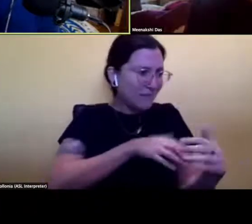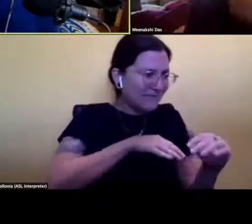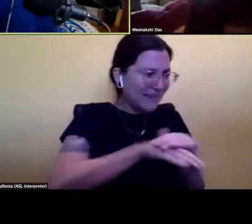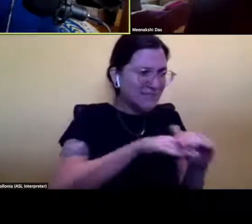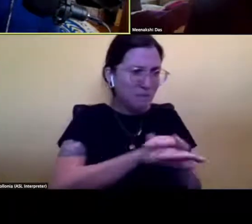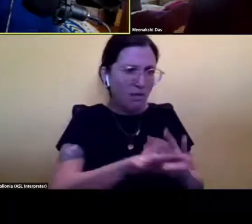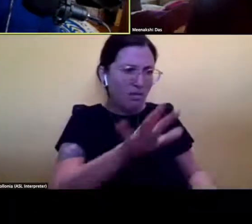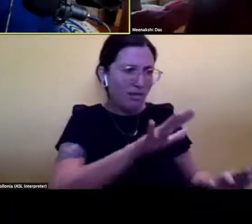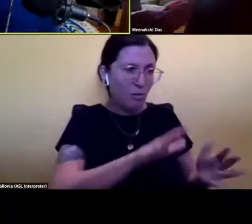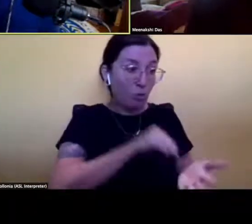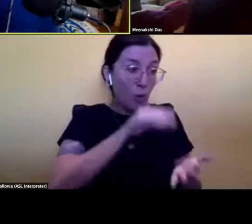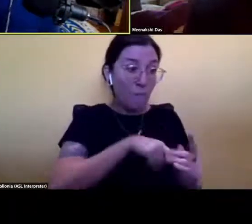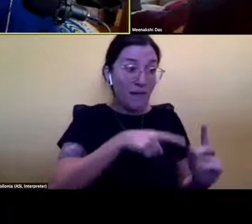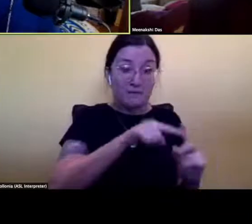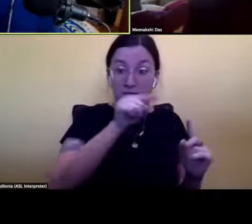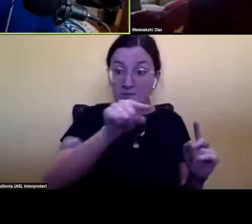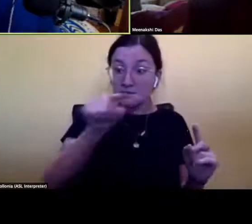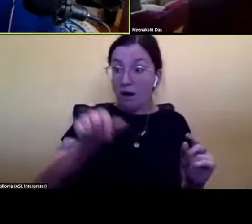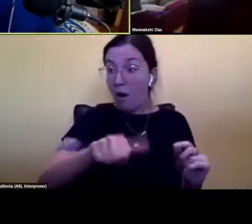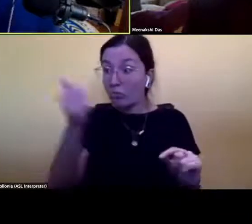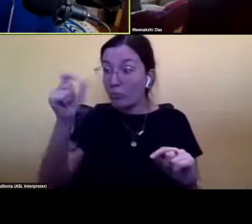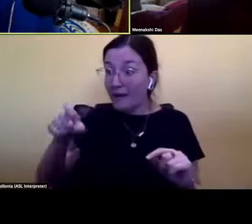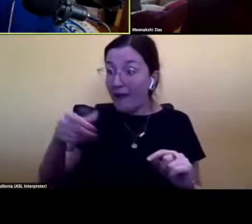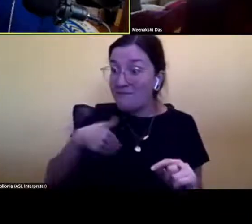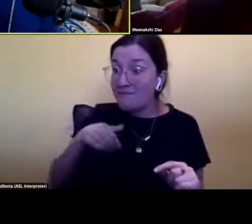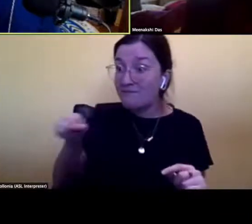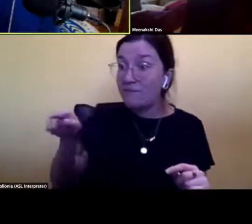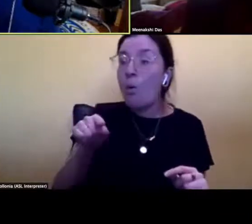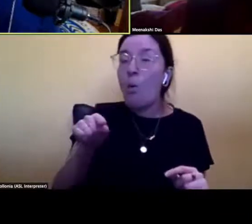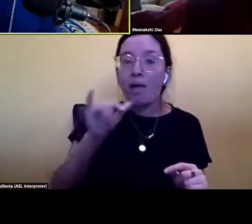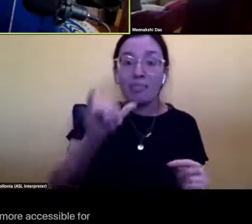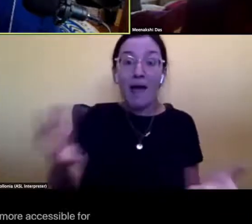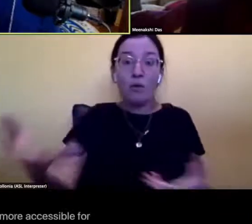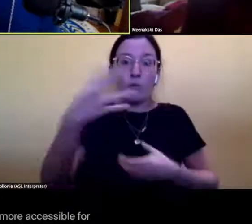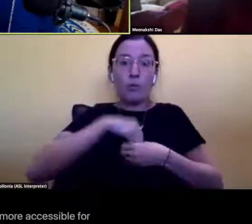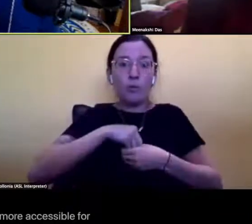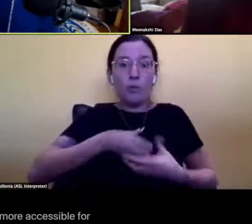been something I bring to my work and it has made me a better programmer, it has made me a better